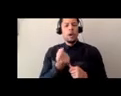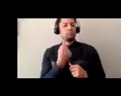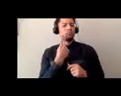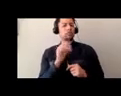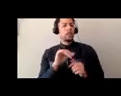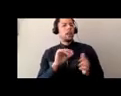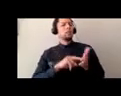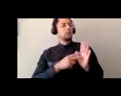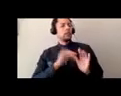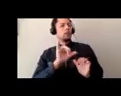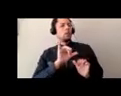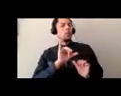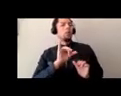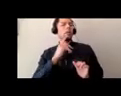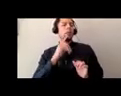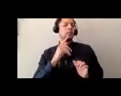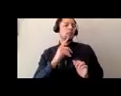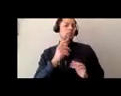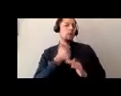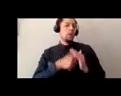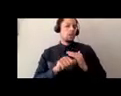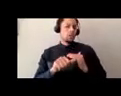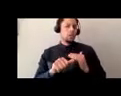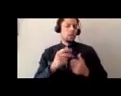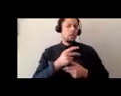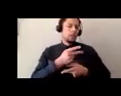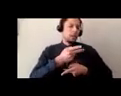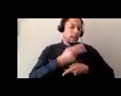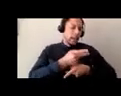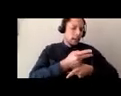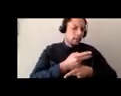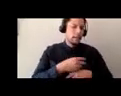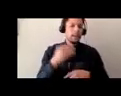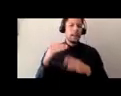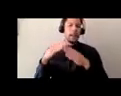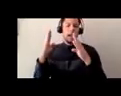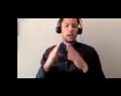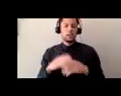I could see what you were saying for that. Right. So that would be prestige.